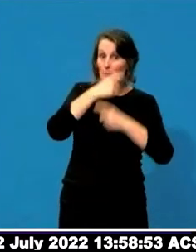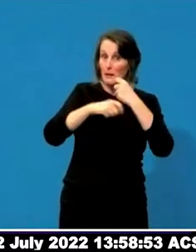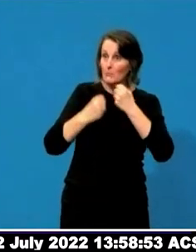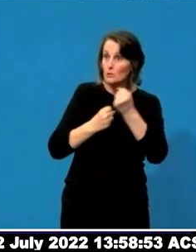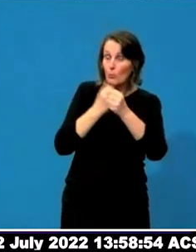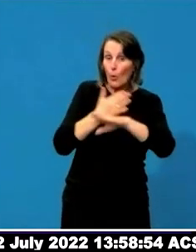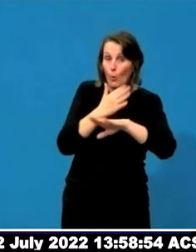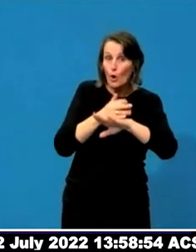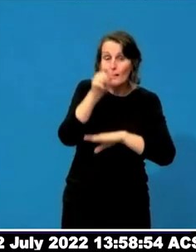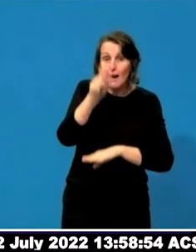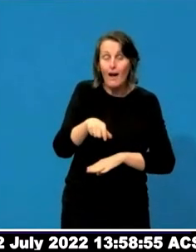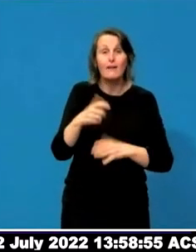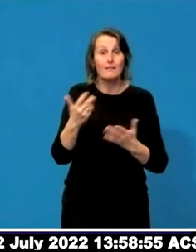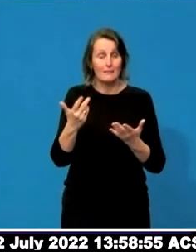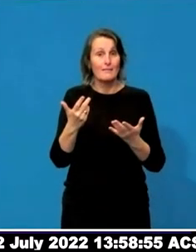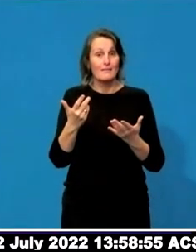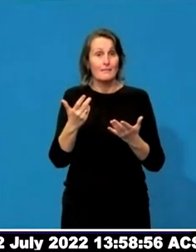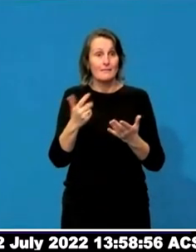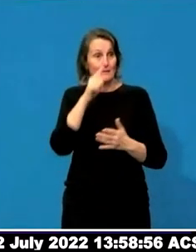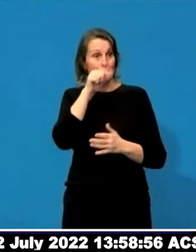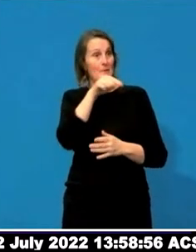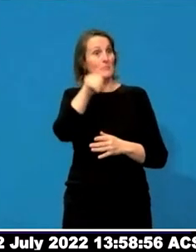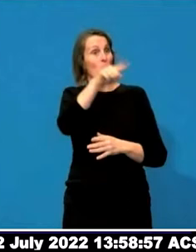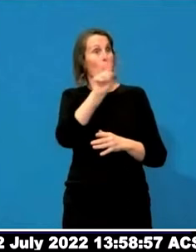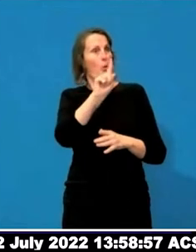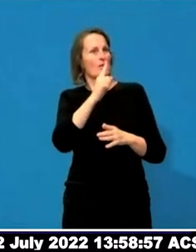that support workers do in the community, that it's not just about